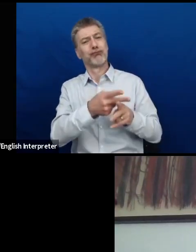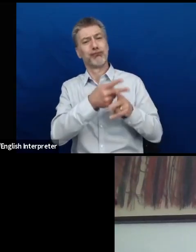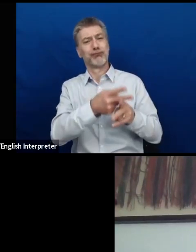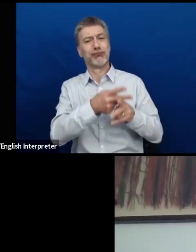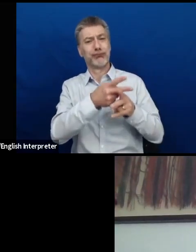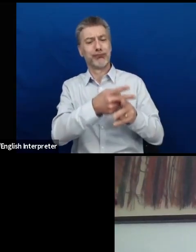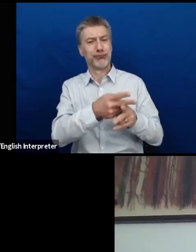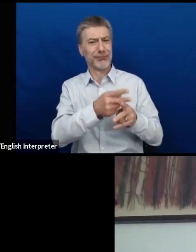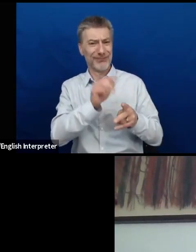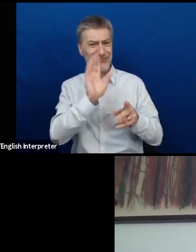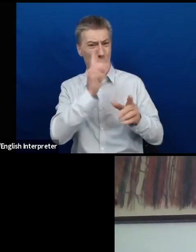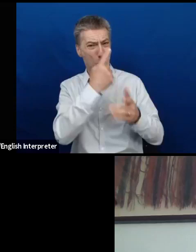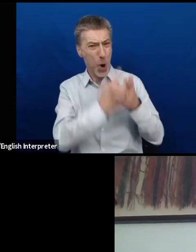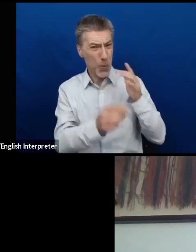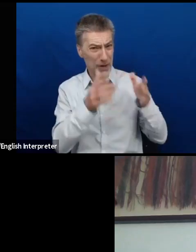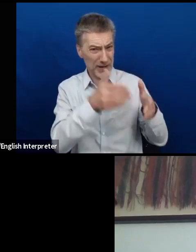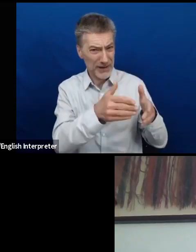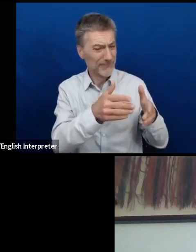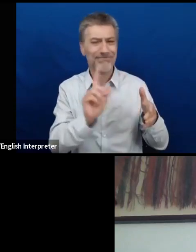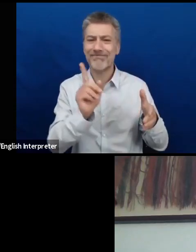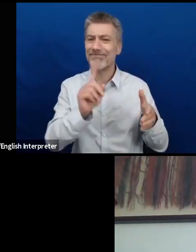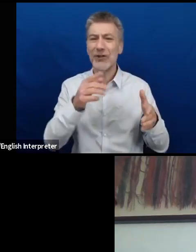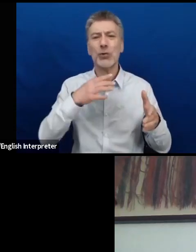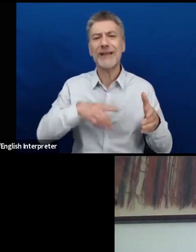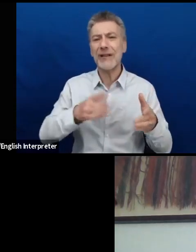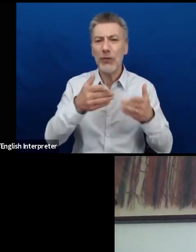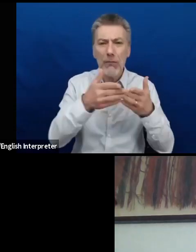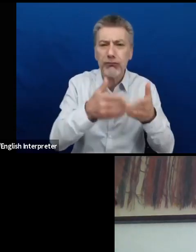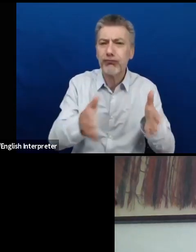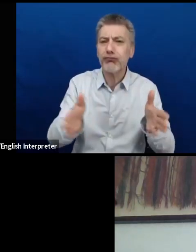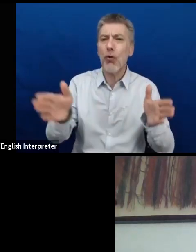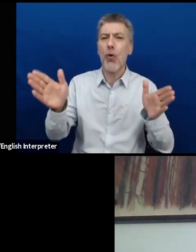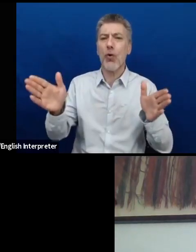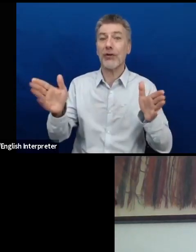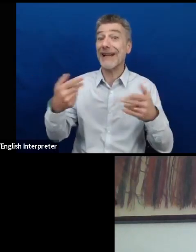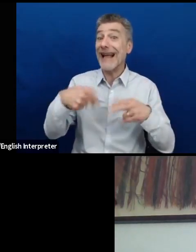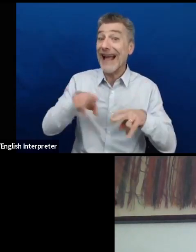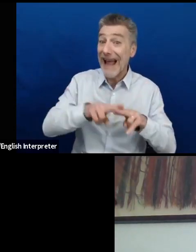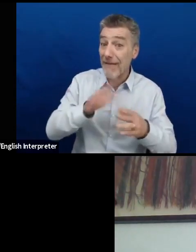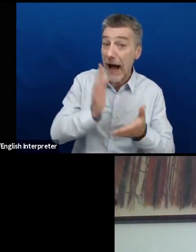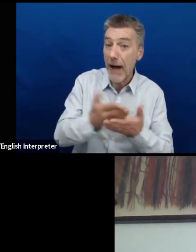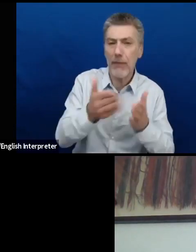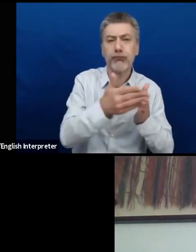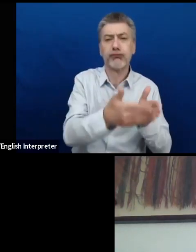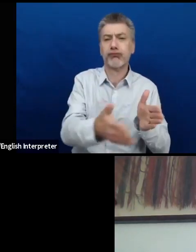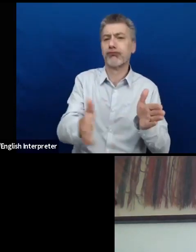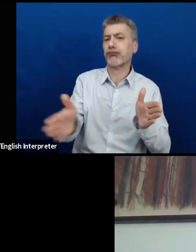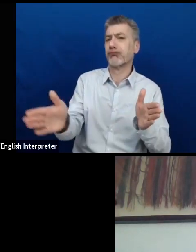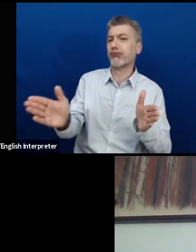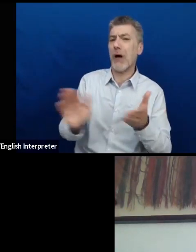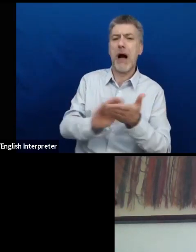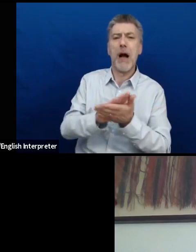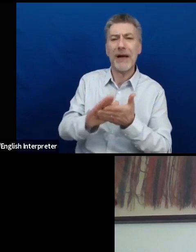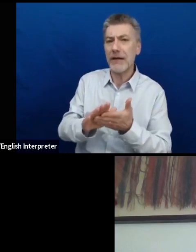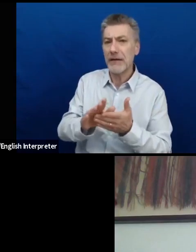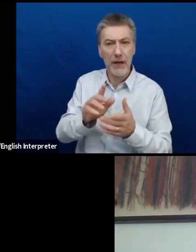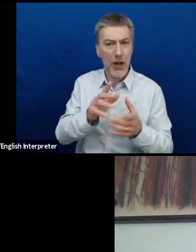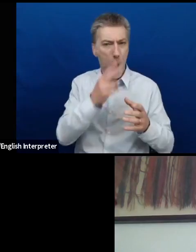they embody a particular history and recognition of a particular history and given that I think